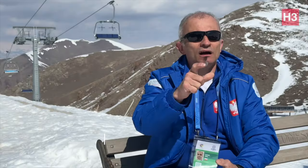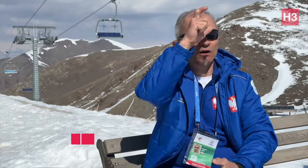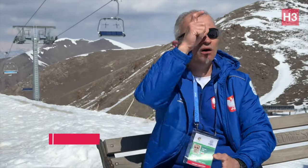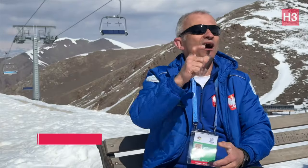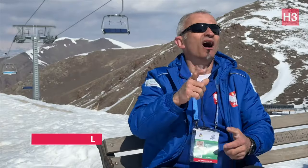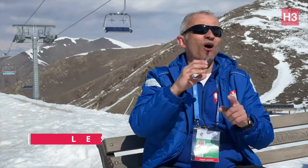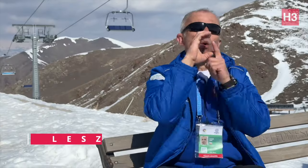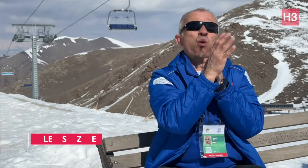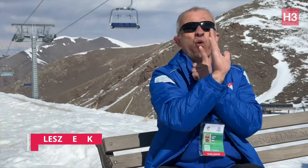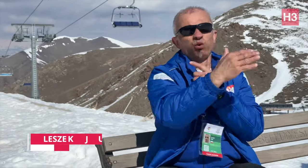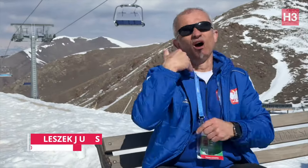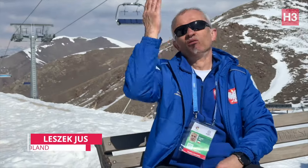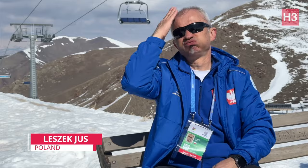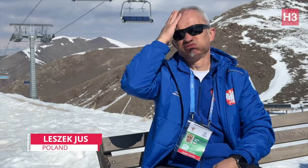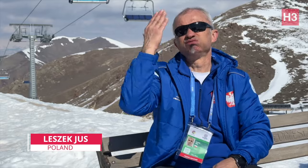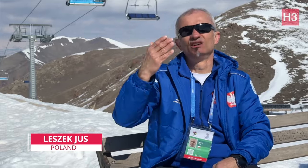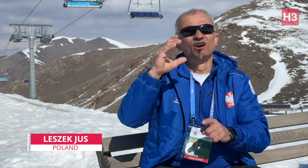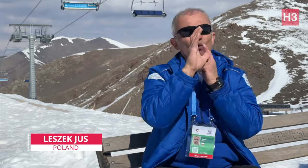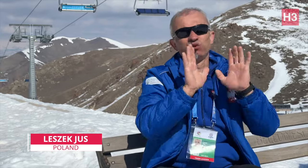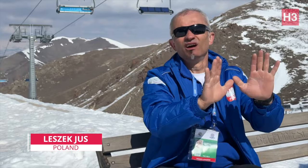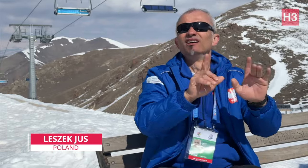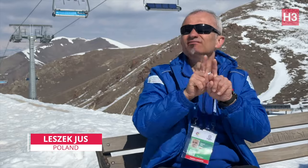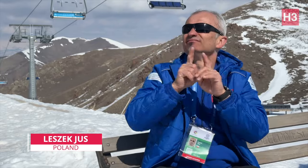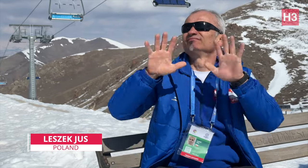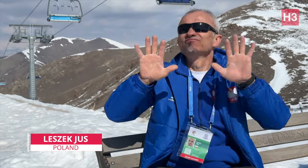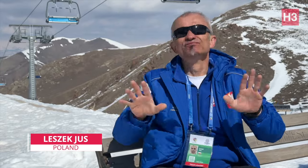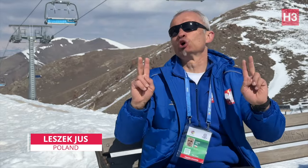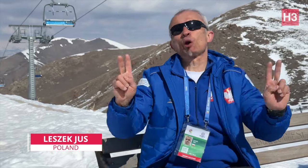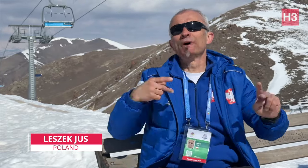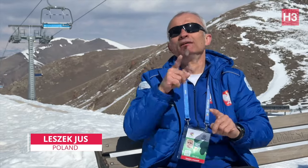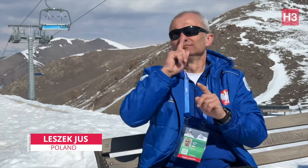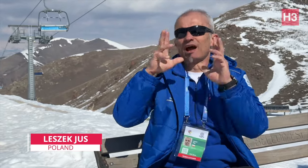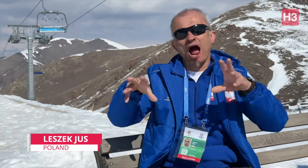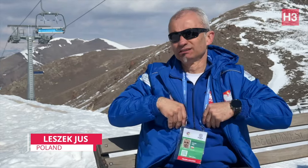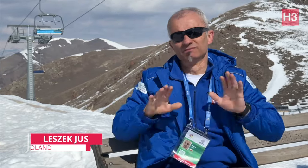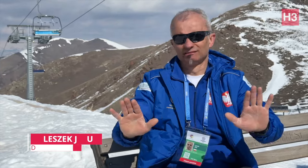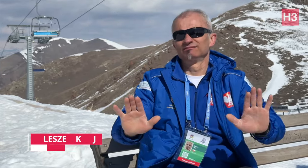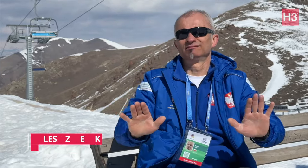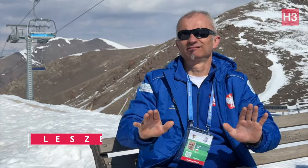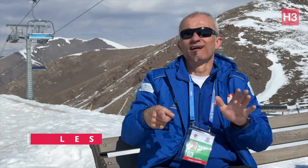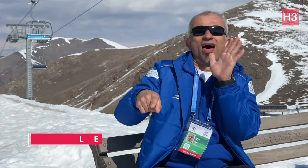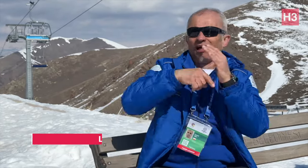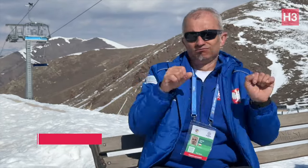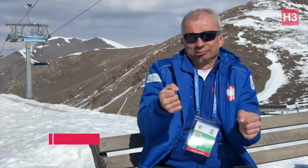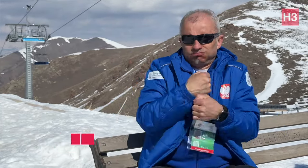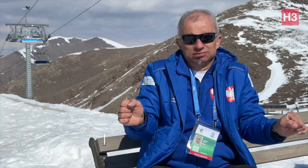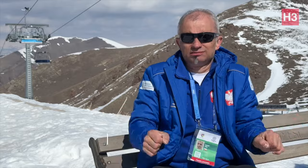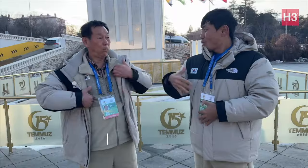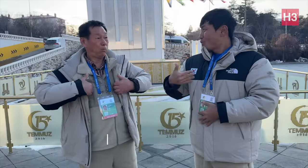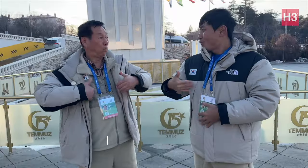[Leszek]: I get it. It's part of the Turkish culture here. They take it easy and slowly. I accept that and I don't have any negative remarks to make.